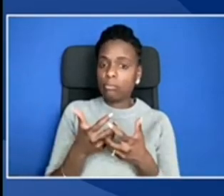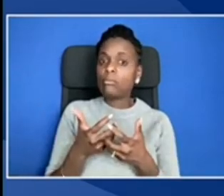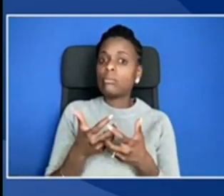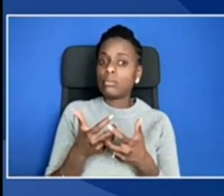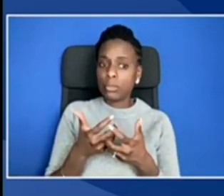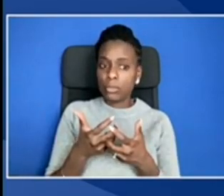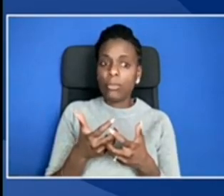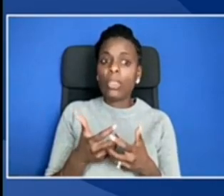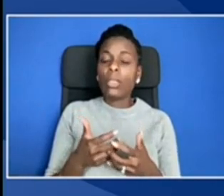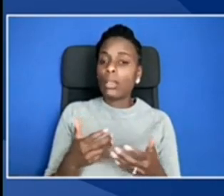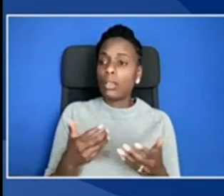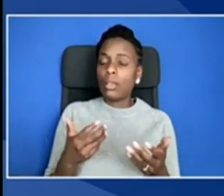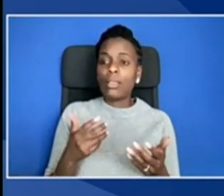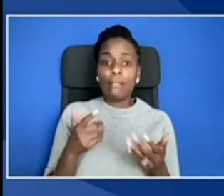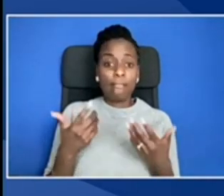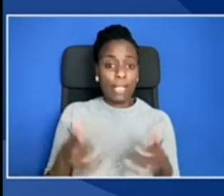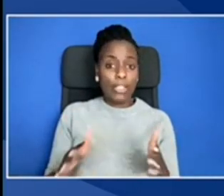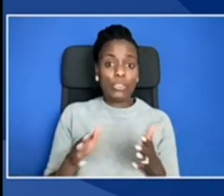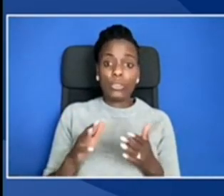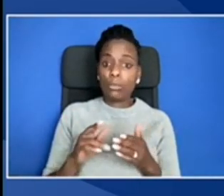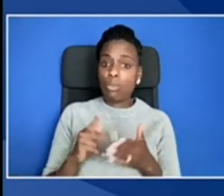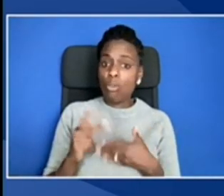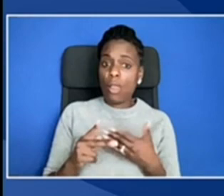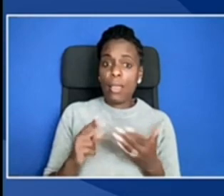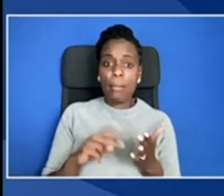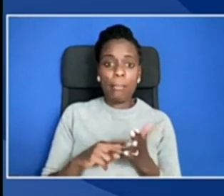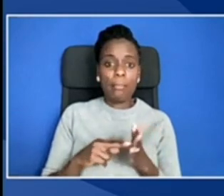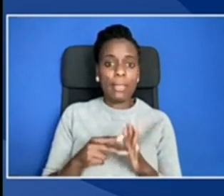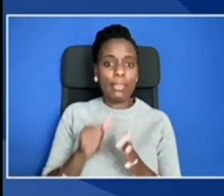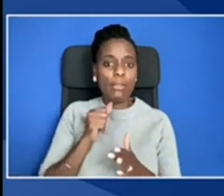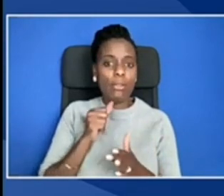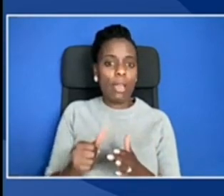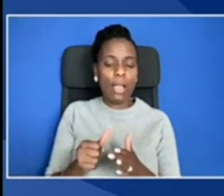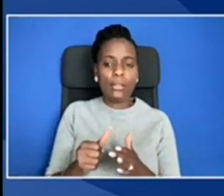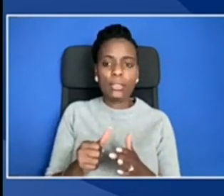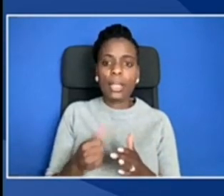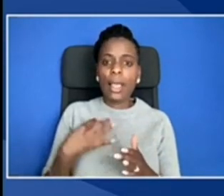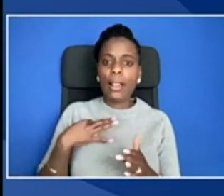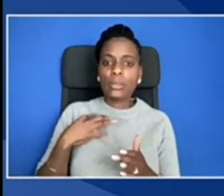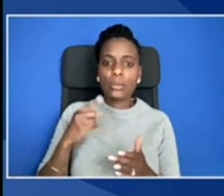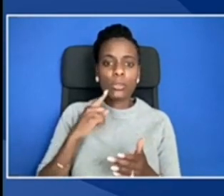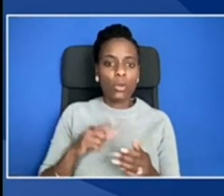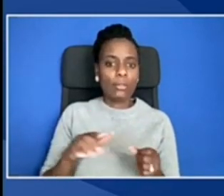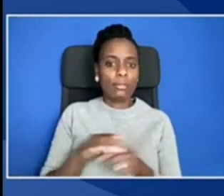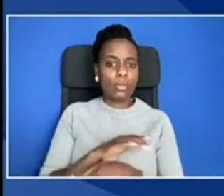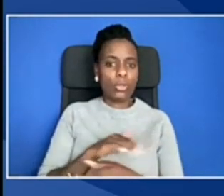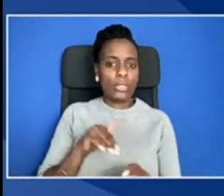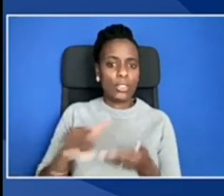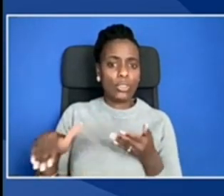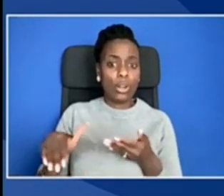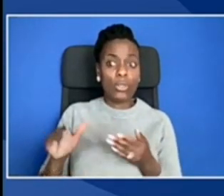discharge. And that's to say nothing of all the folks that we talked to who have no idea that they're eligible for any of